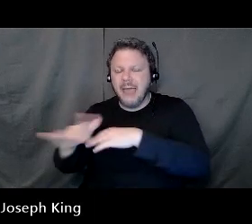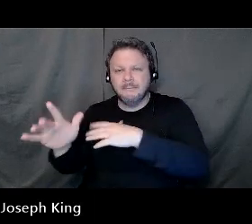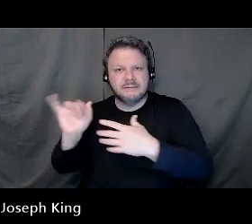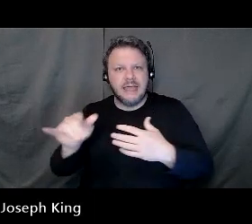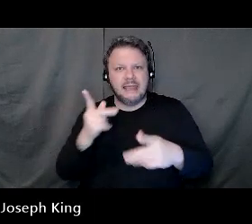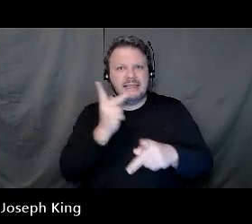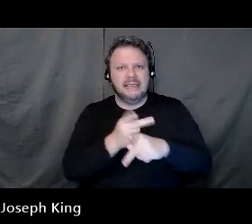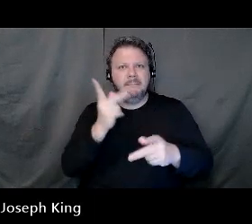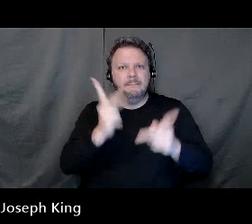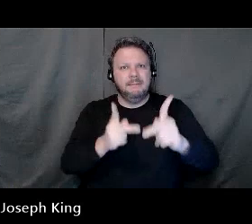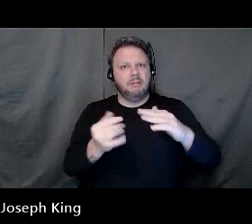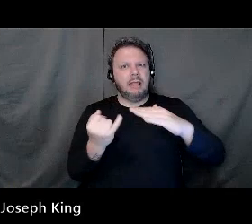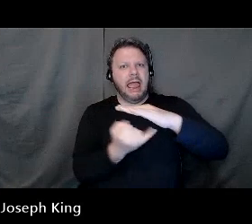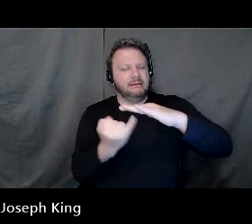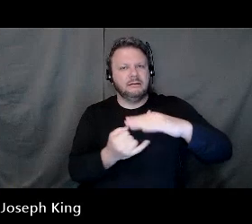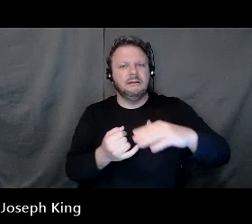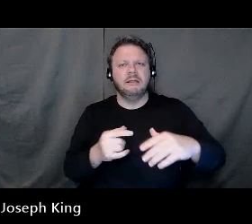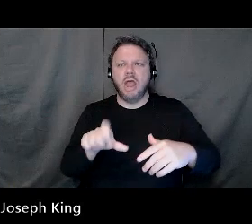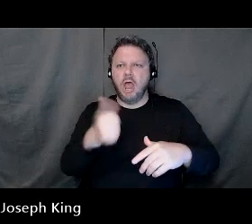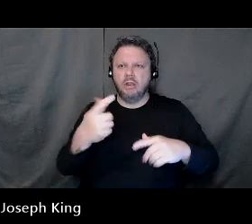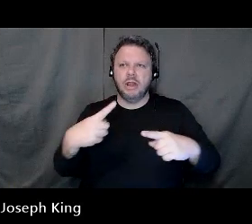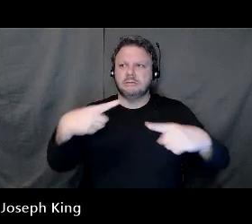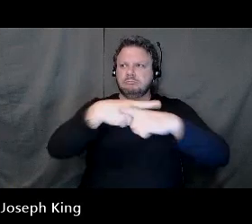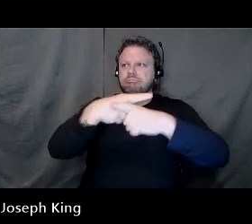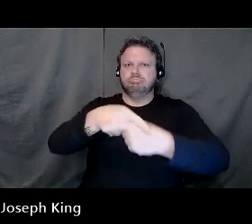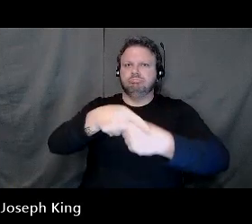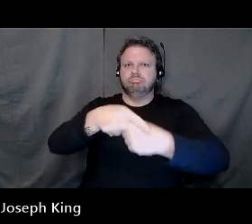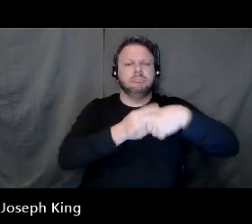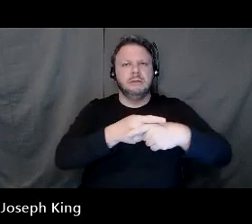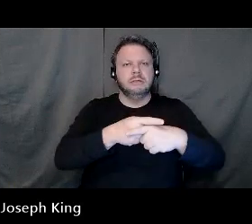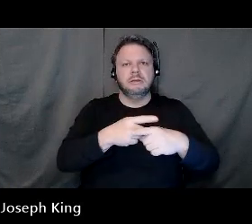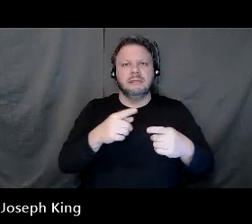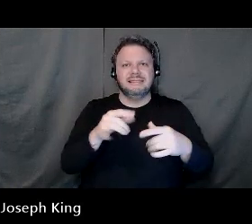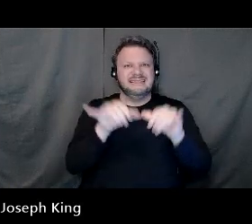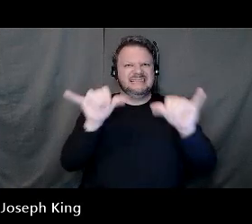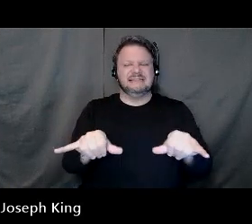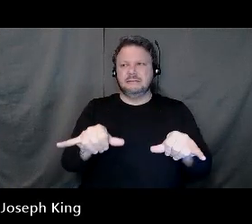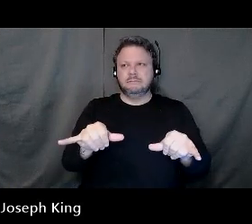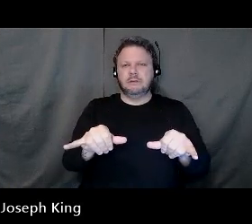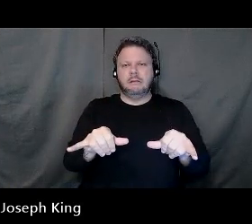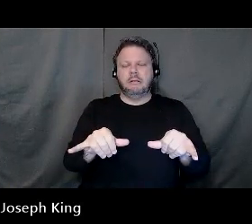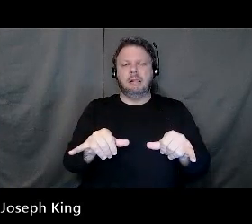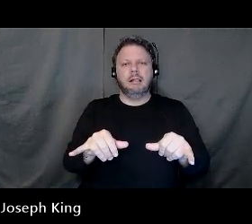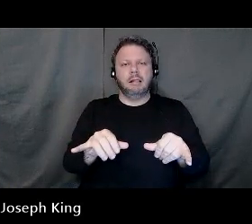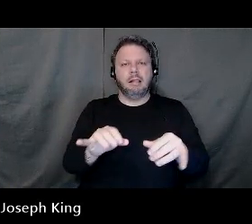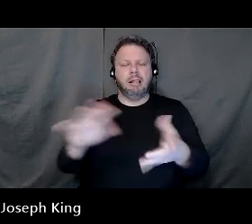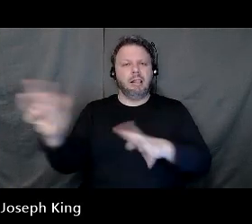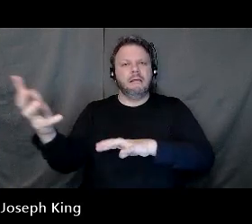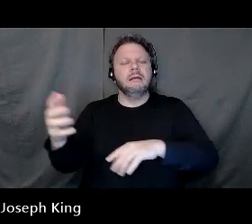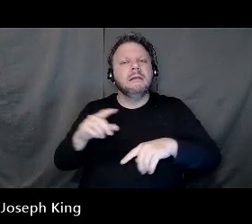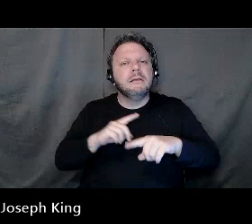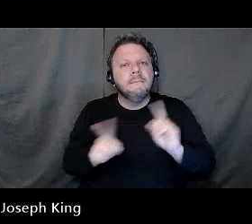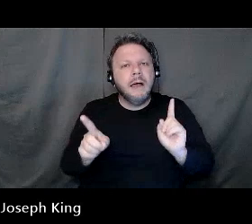And then one thing that's kind of cross cutting is that the disjointed systems. But the good news is through the multi sector plan for aging,